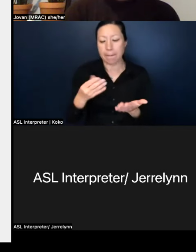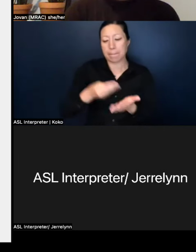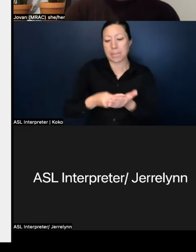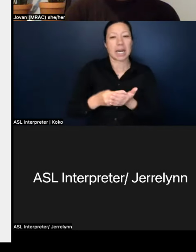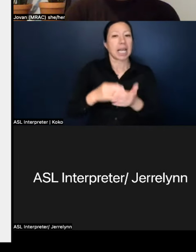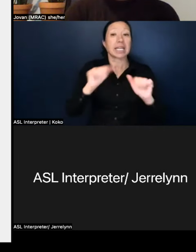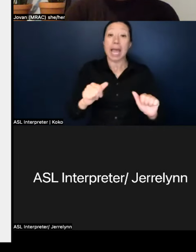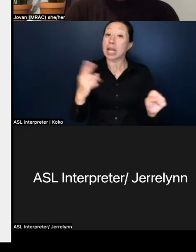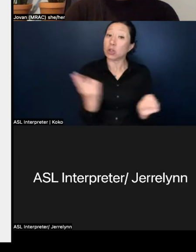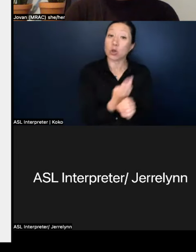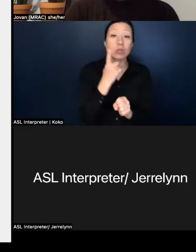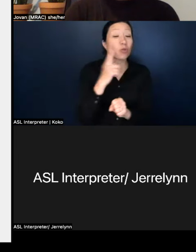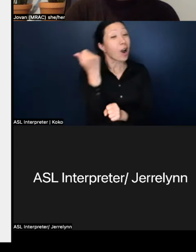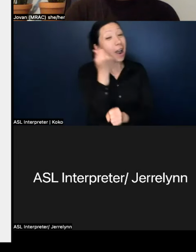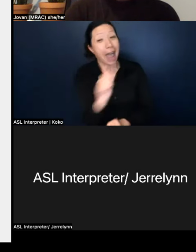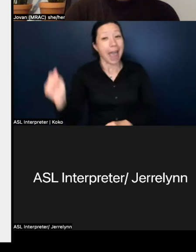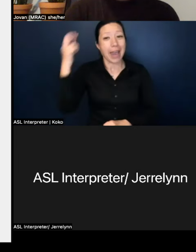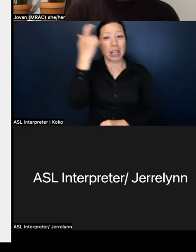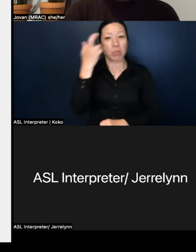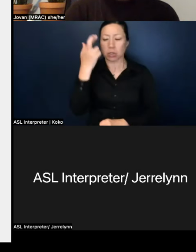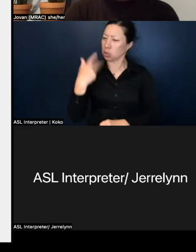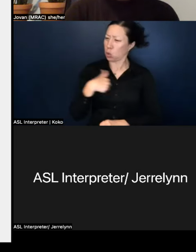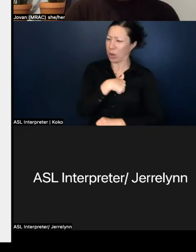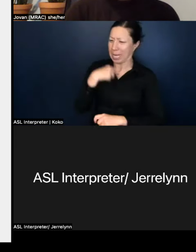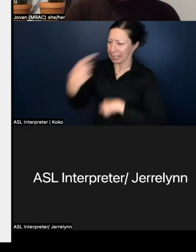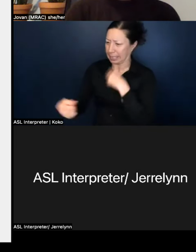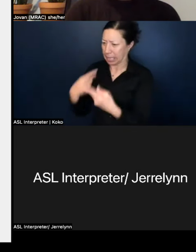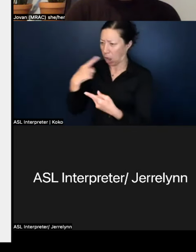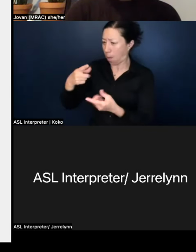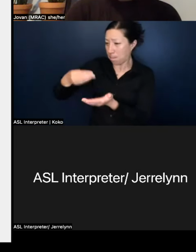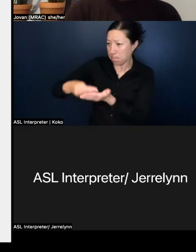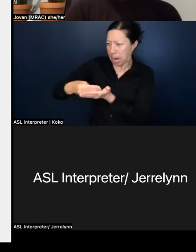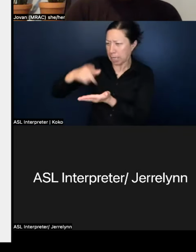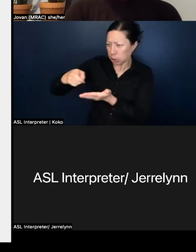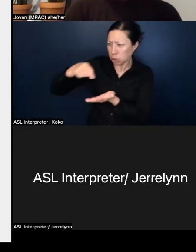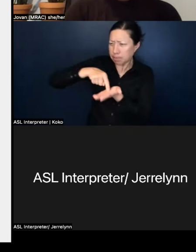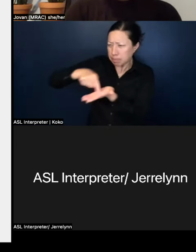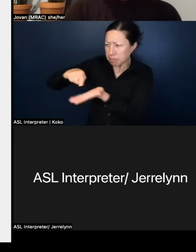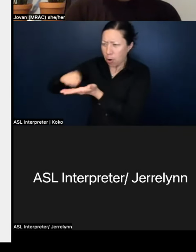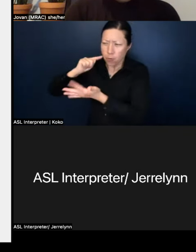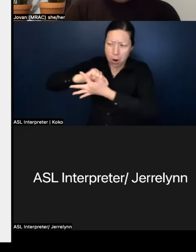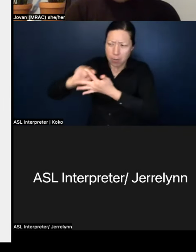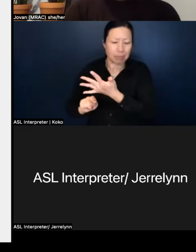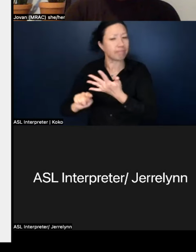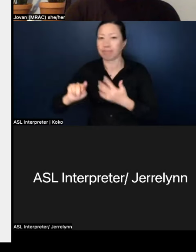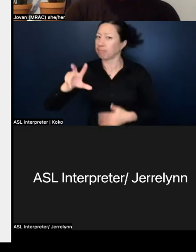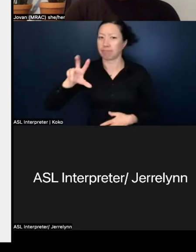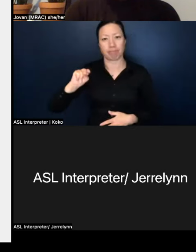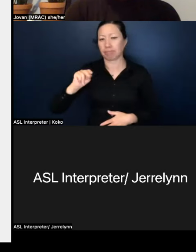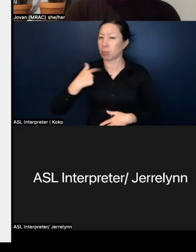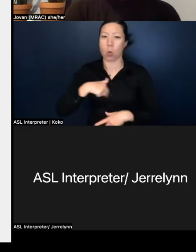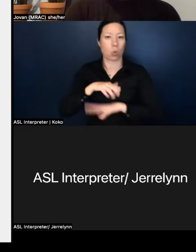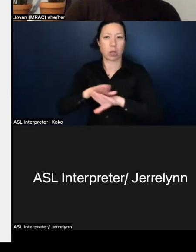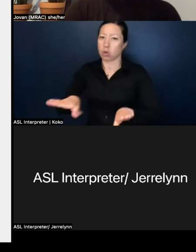So we are not going to dictate how you use your financial award. It may be spent on anything that you decide,